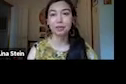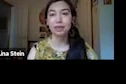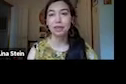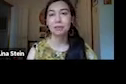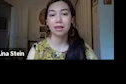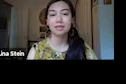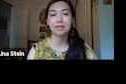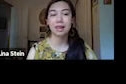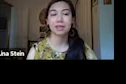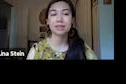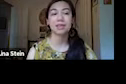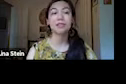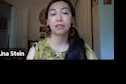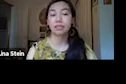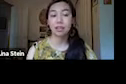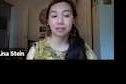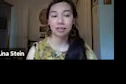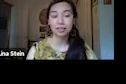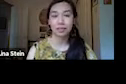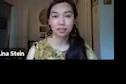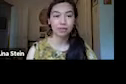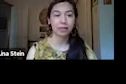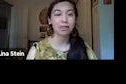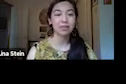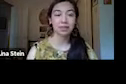In the months that follow the data collection for the survey last year,